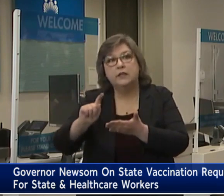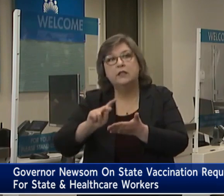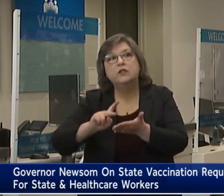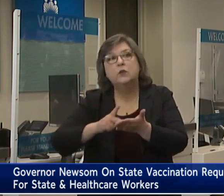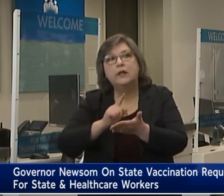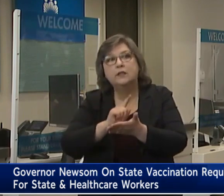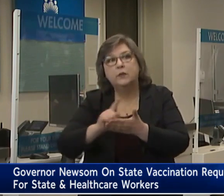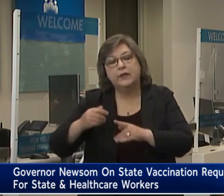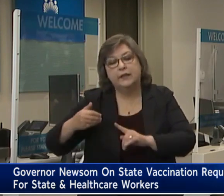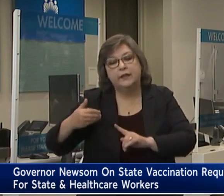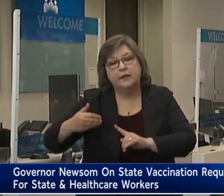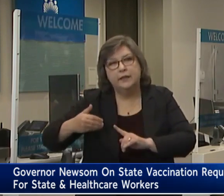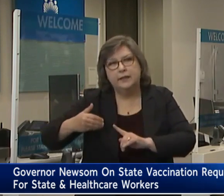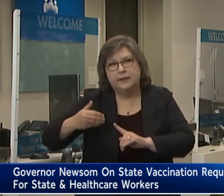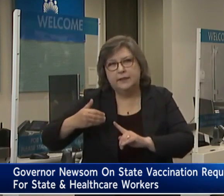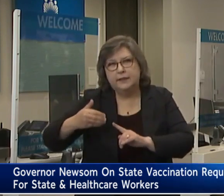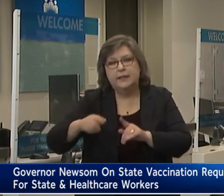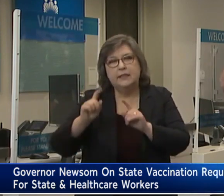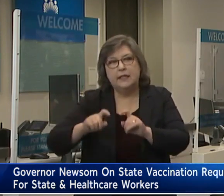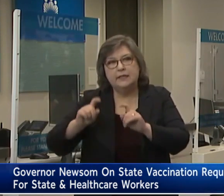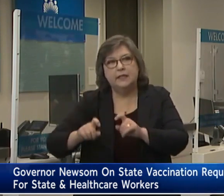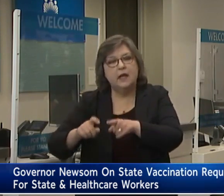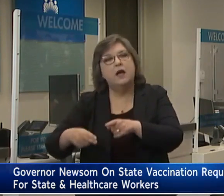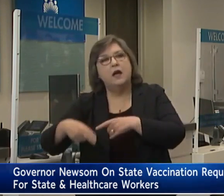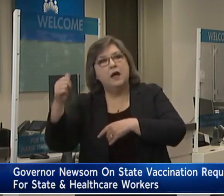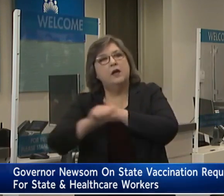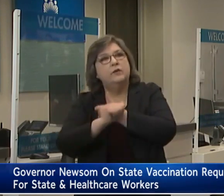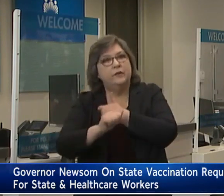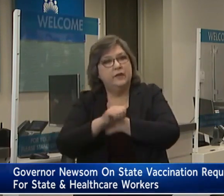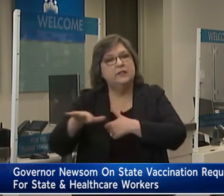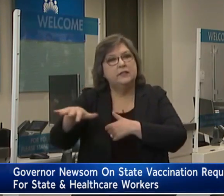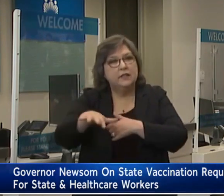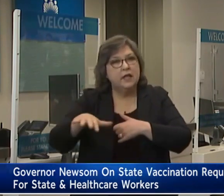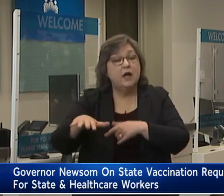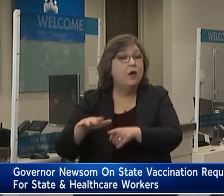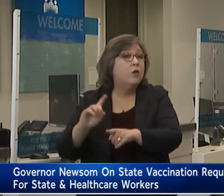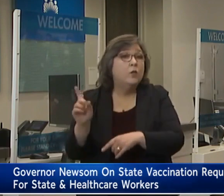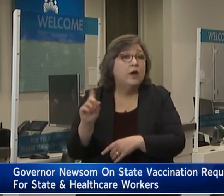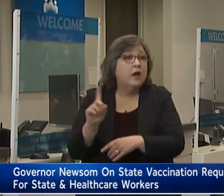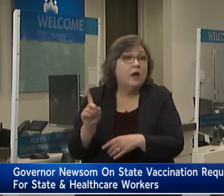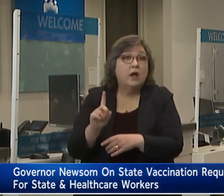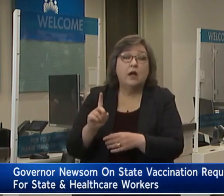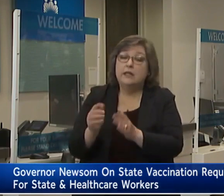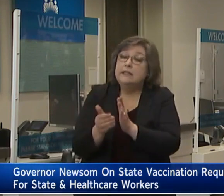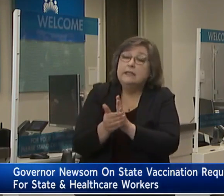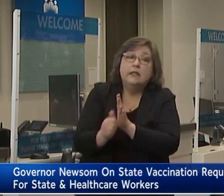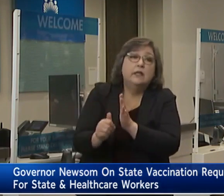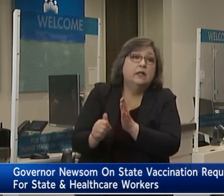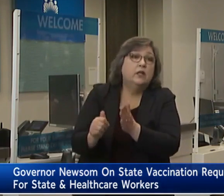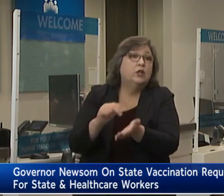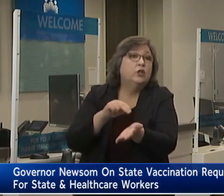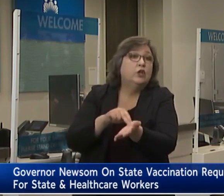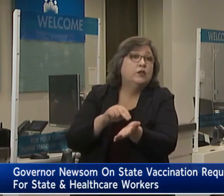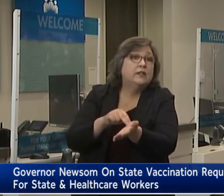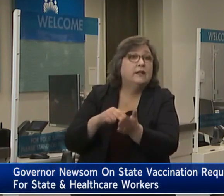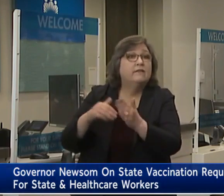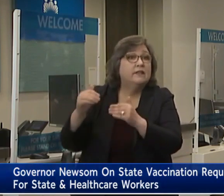THAT TESNGTI CADENCE WILL INCREASE TO TWICE A WEEK IN HIGH-RKIS, HIGHLY VULNERABLE SETTINGS.